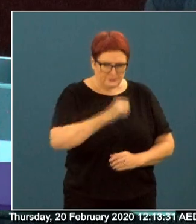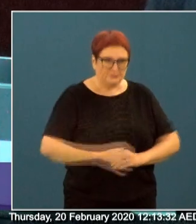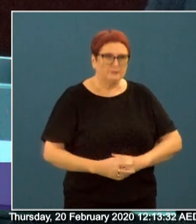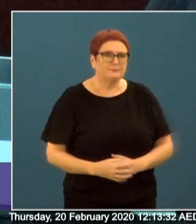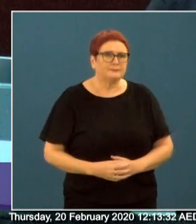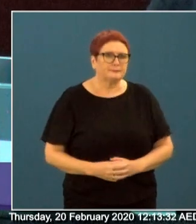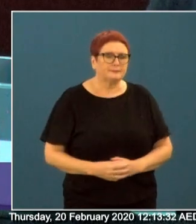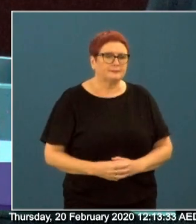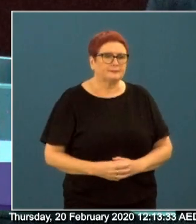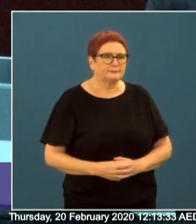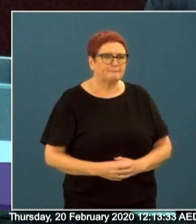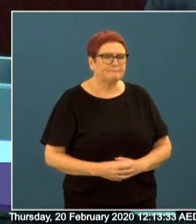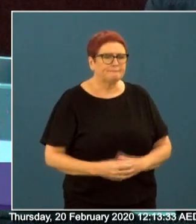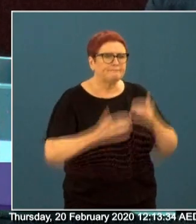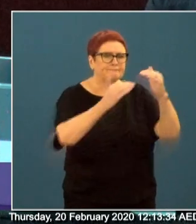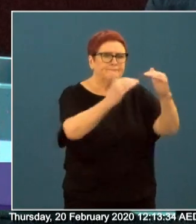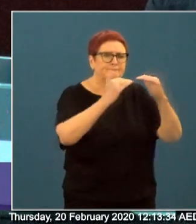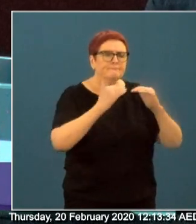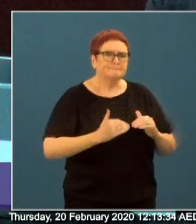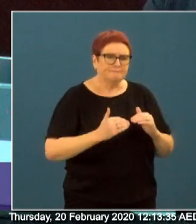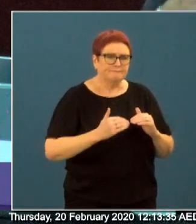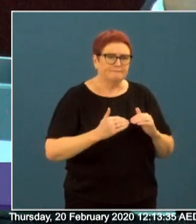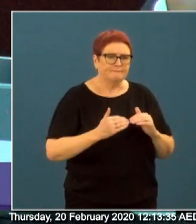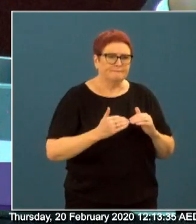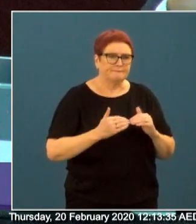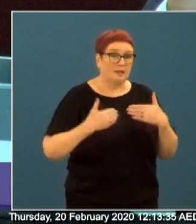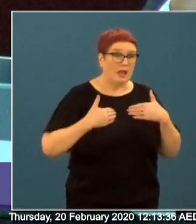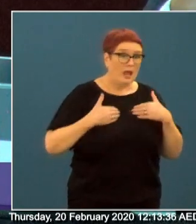I want to now turn to the intersection of disability and health care needs.